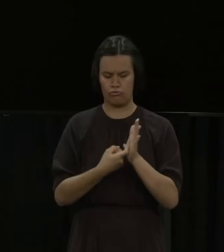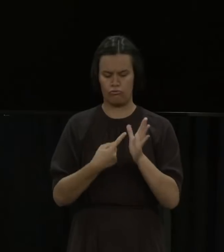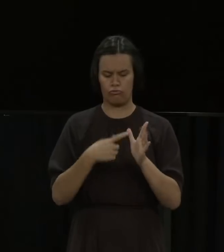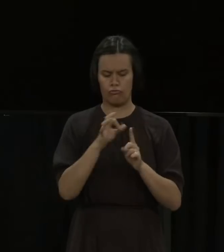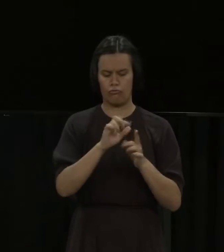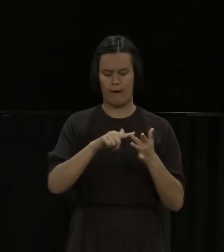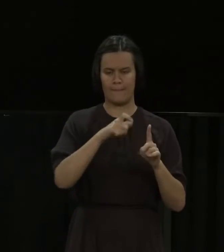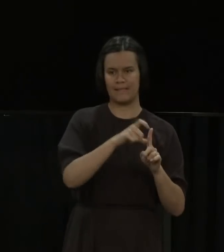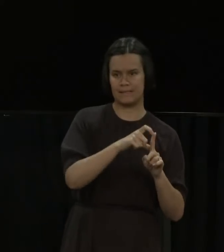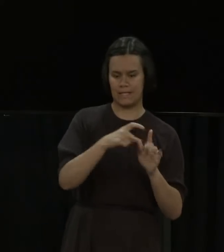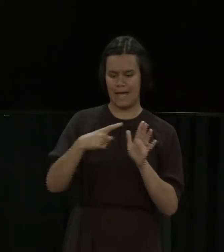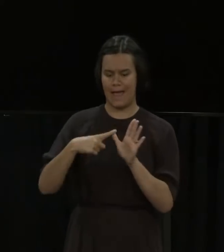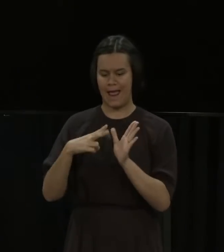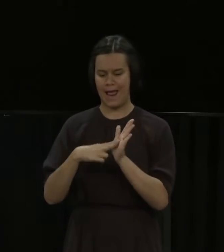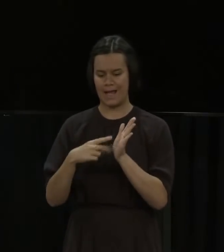we are taking here.